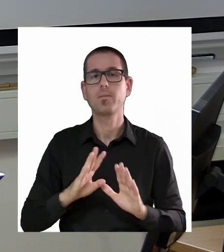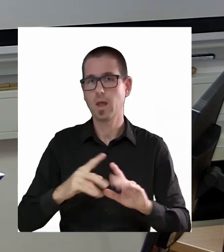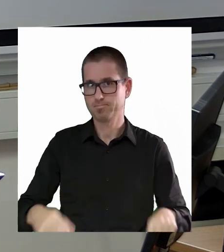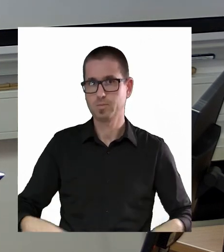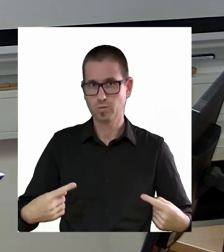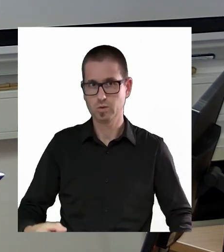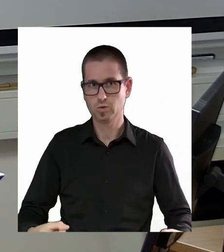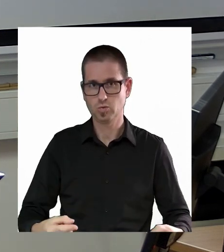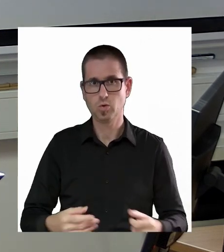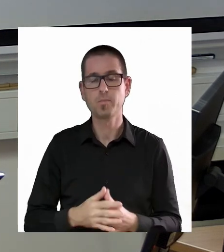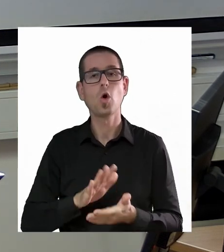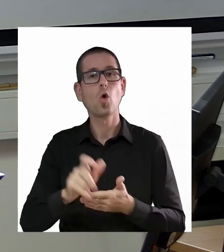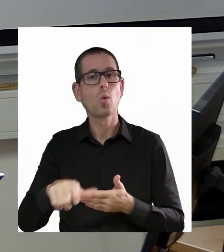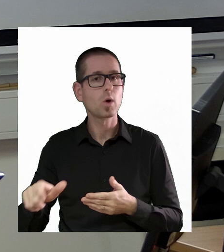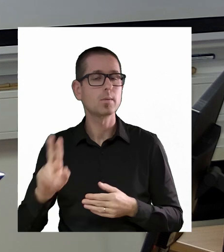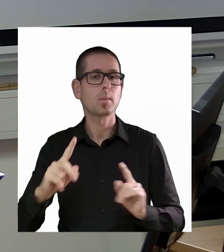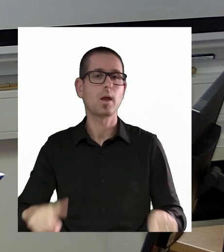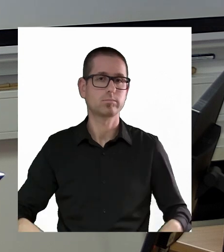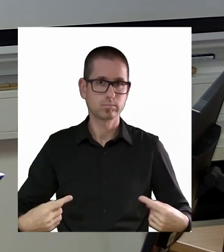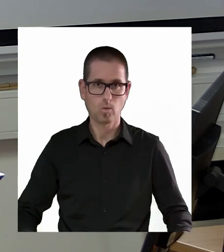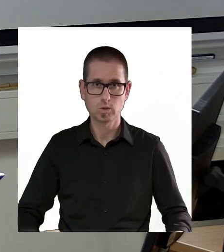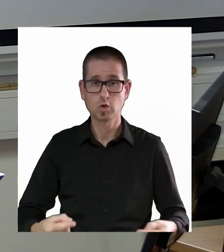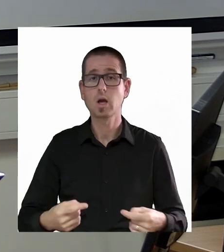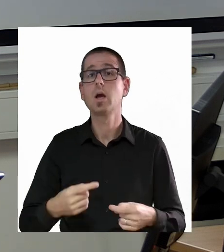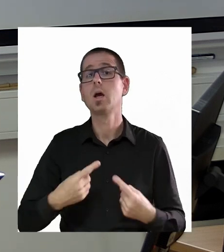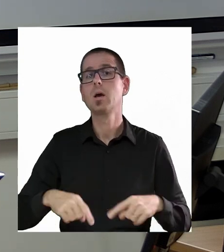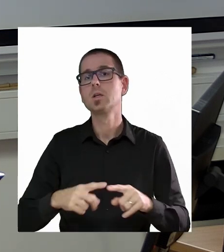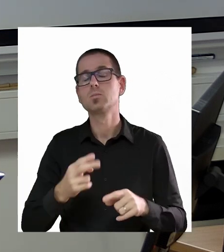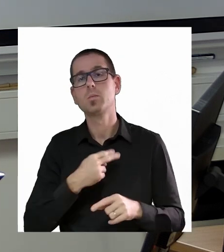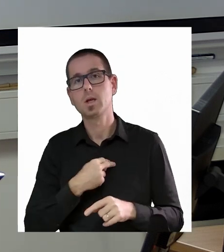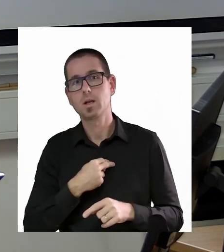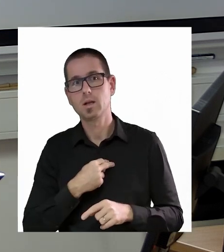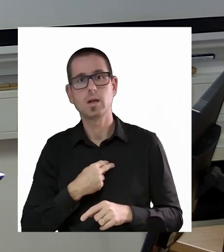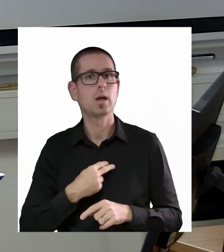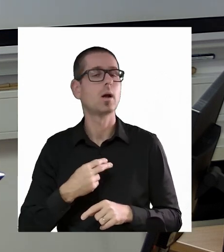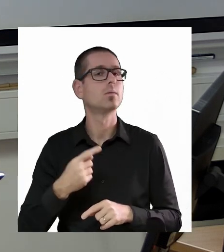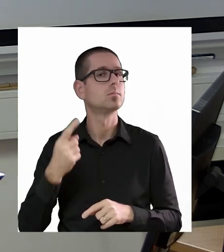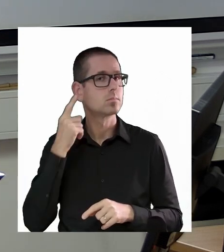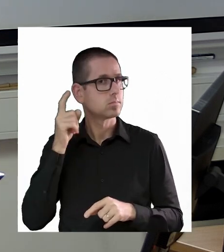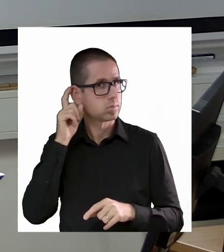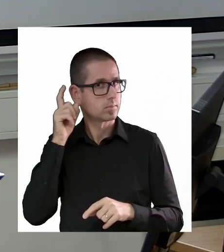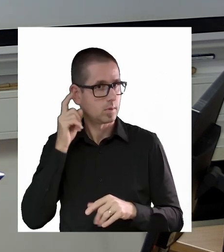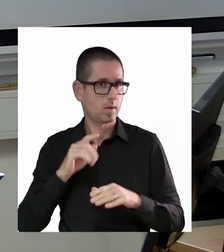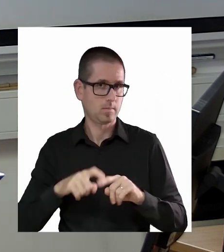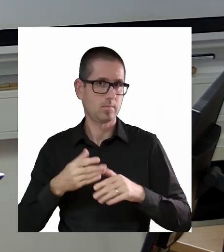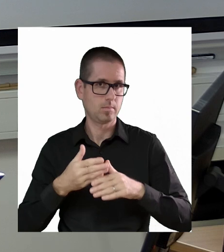so the users had wheelchairs. We had hearing impairment and visual impairment as well.